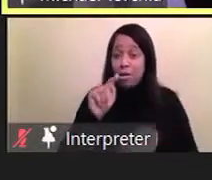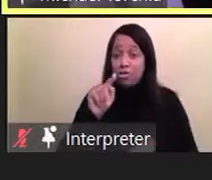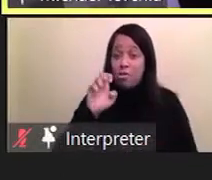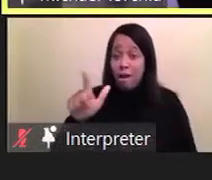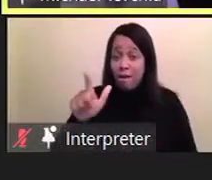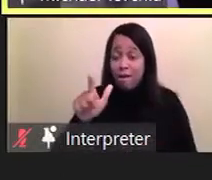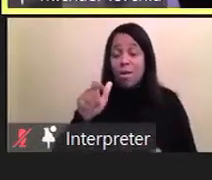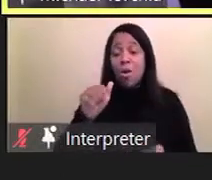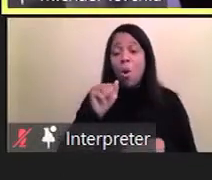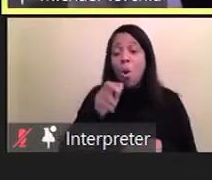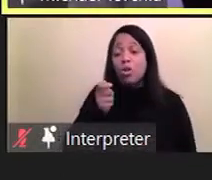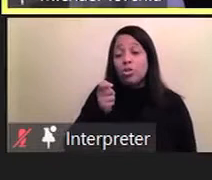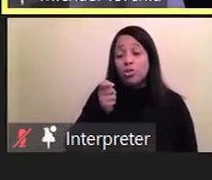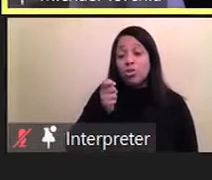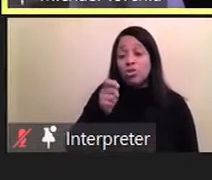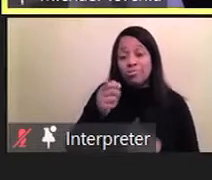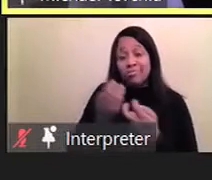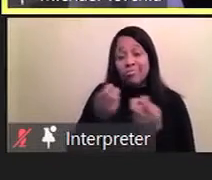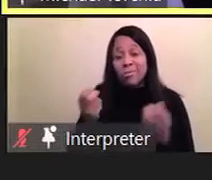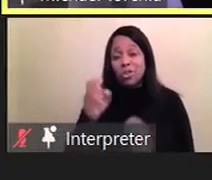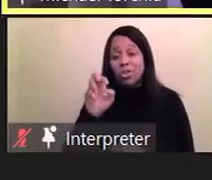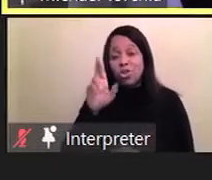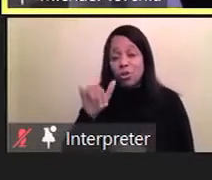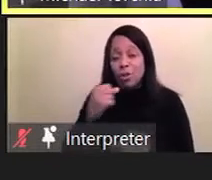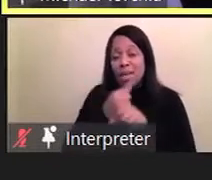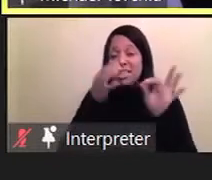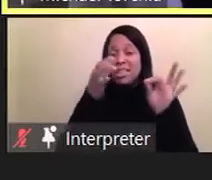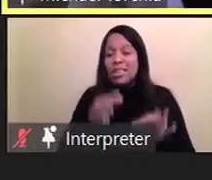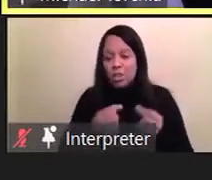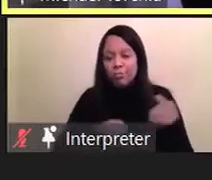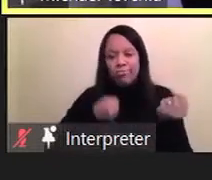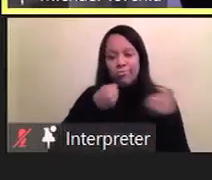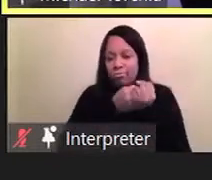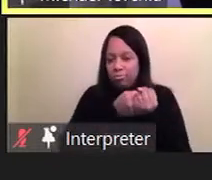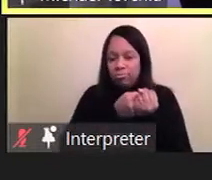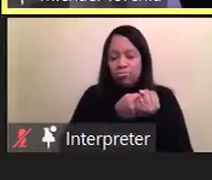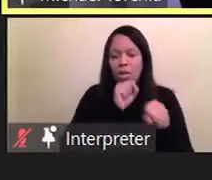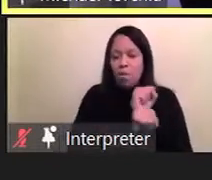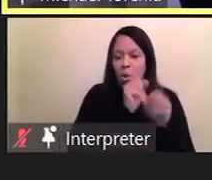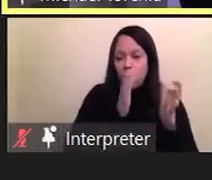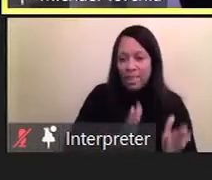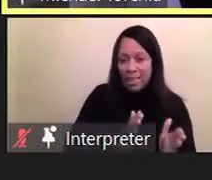Usually it's a jury. Back pay is from the time of that decision